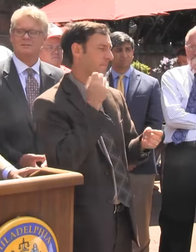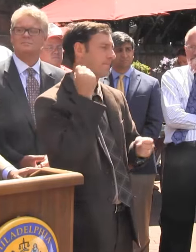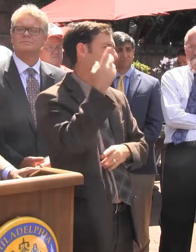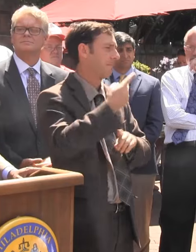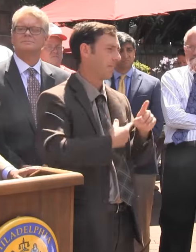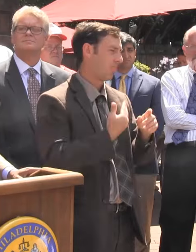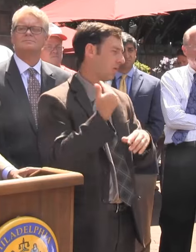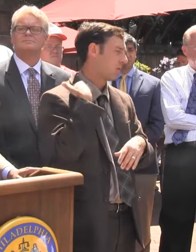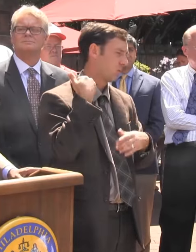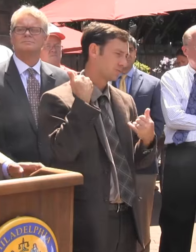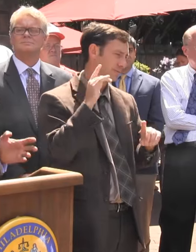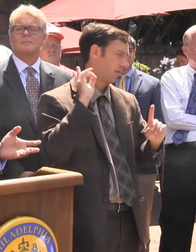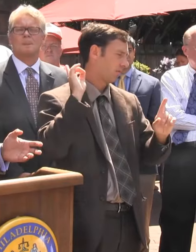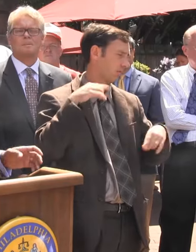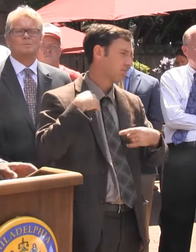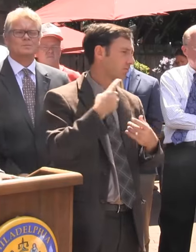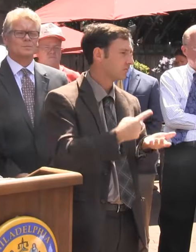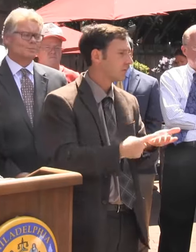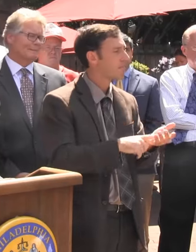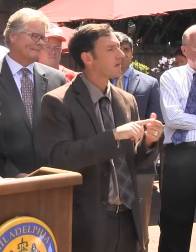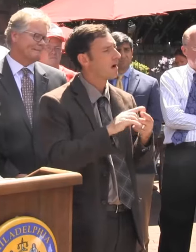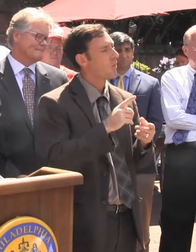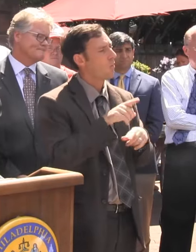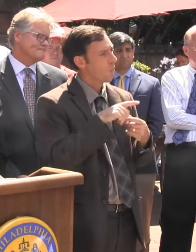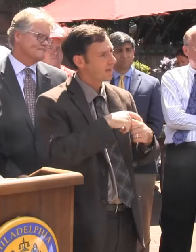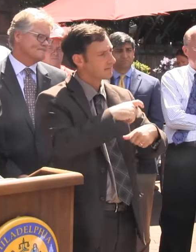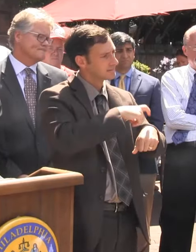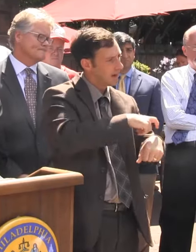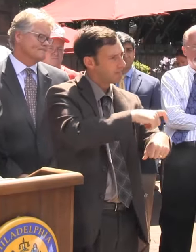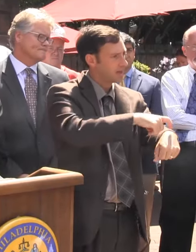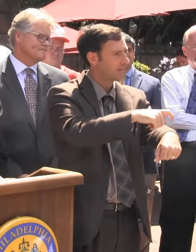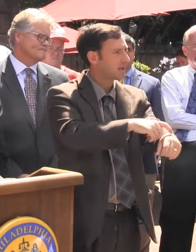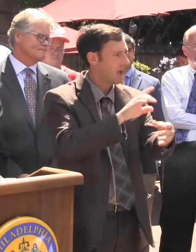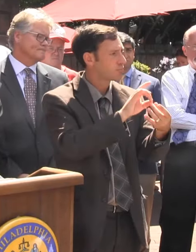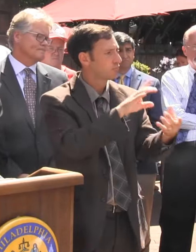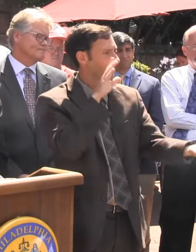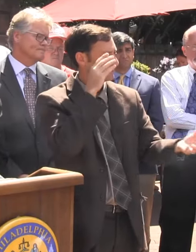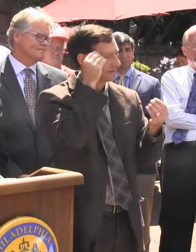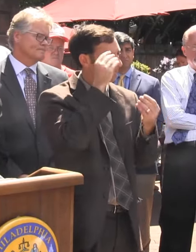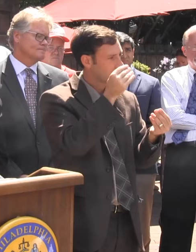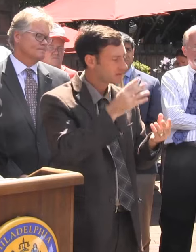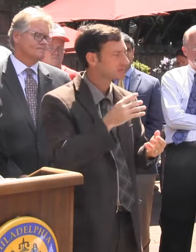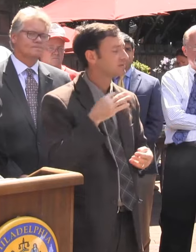really about the timing of how you release information I think if we had talked about